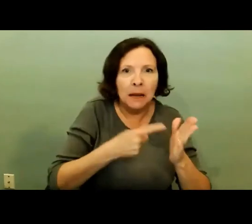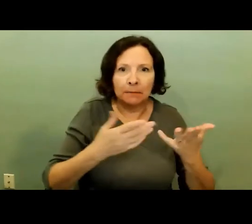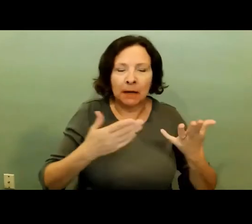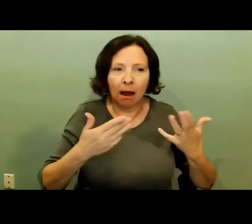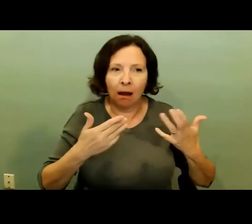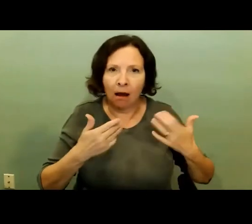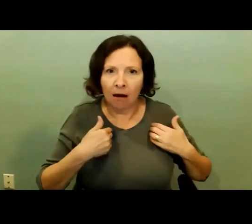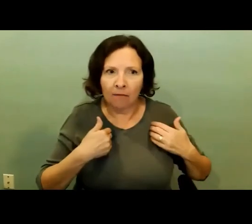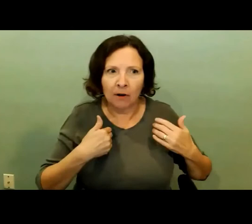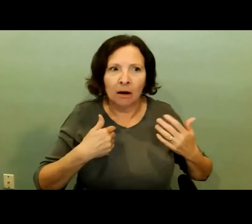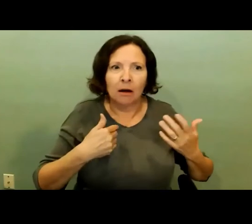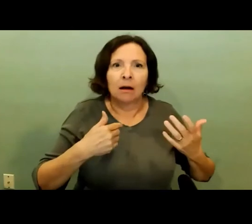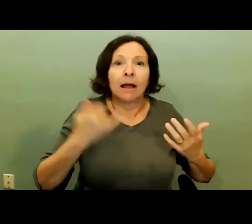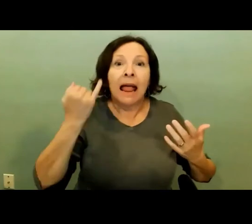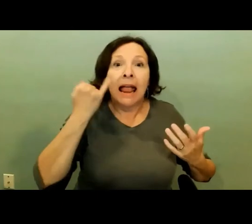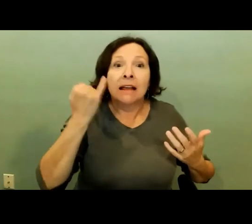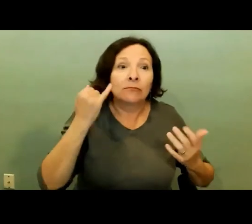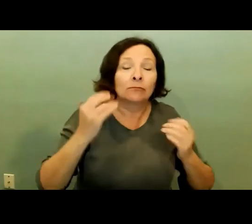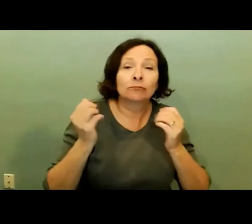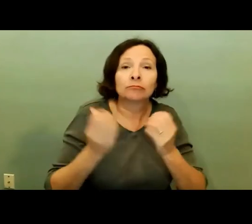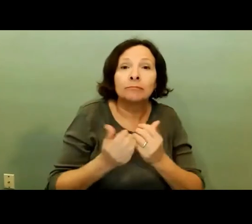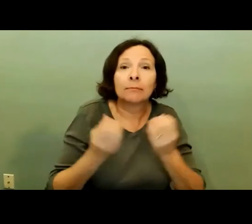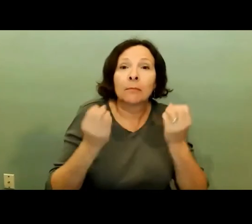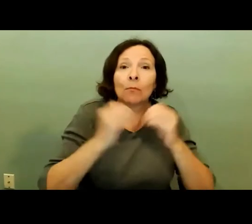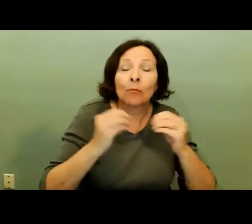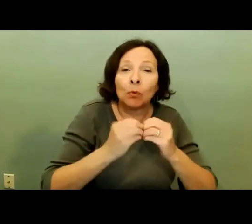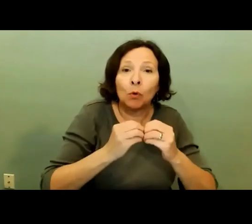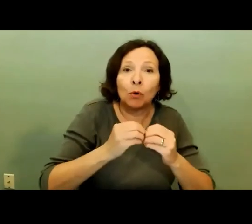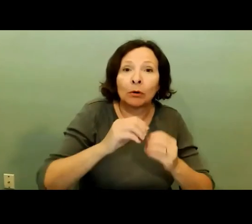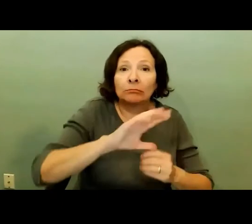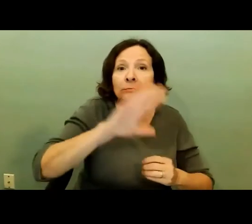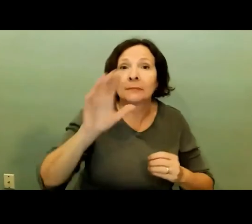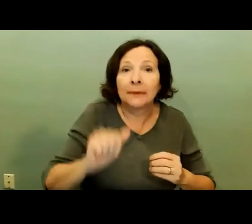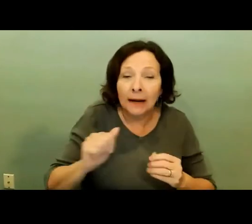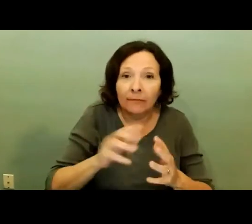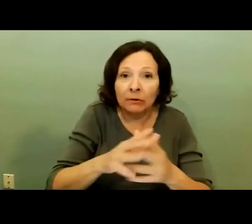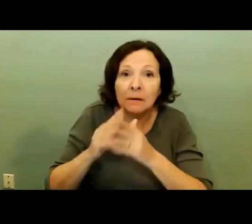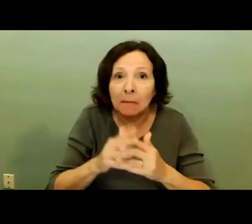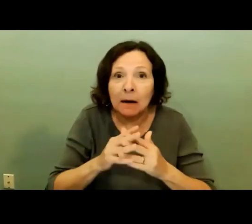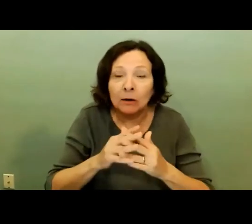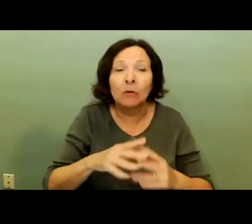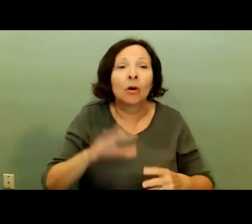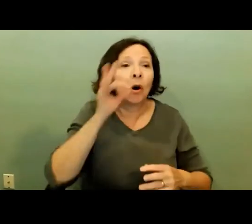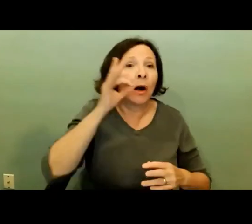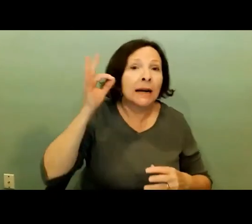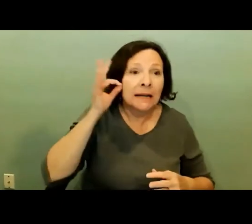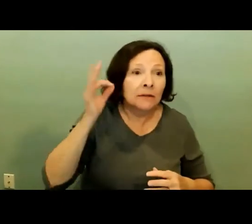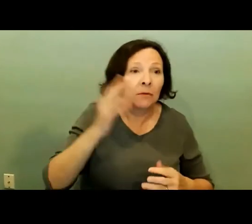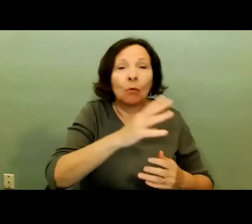African-American Latinx in American Indians, and they are better represented. And now we refer